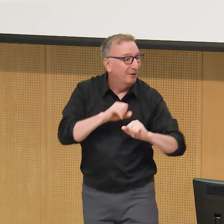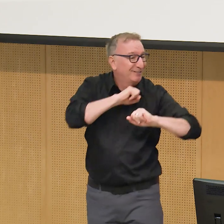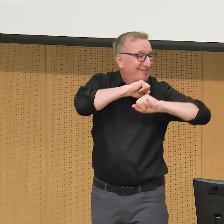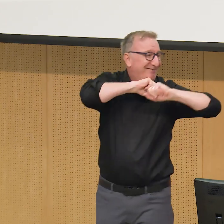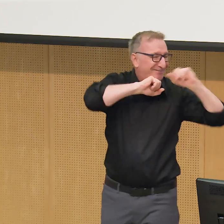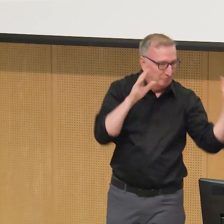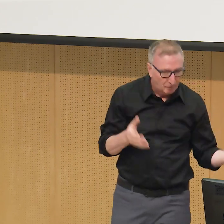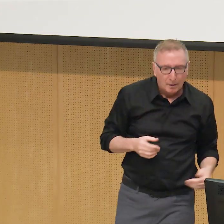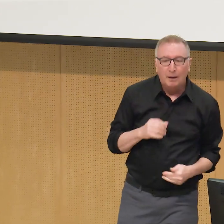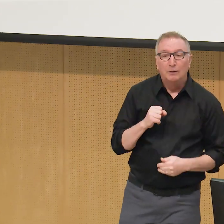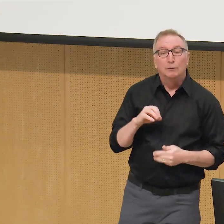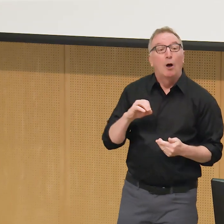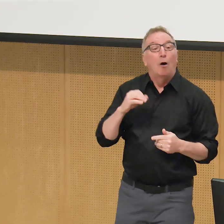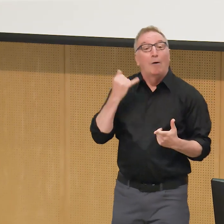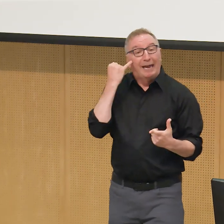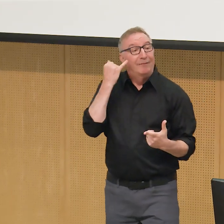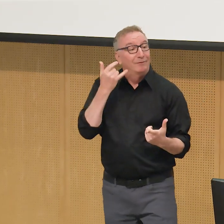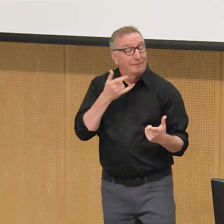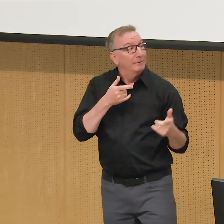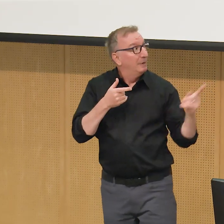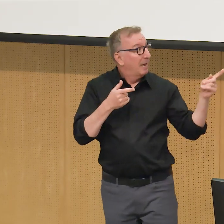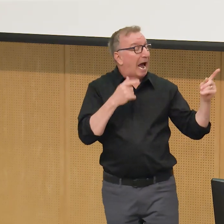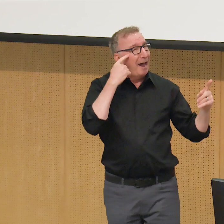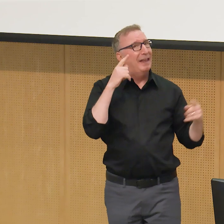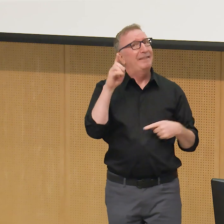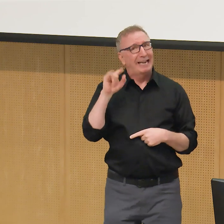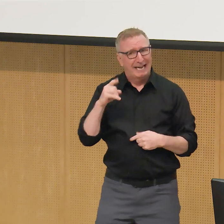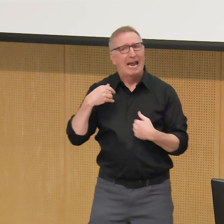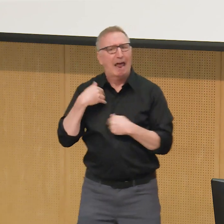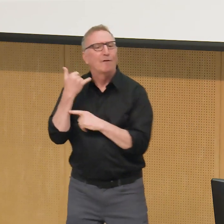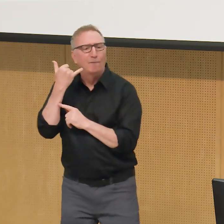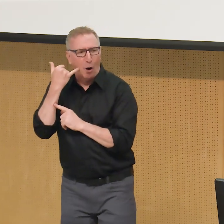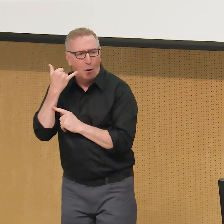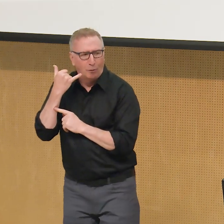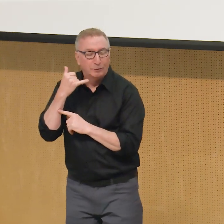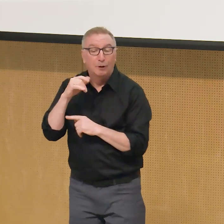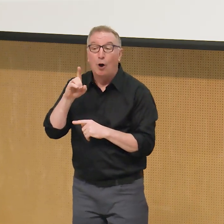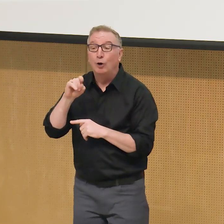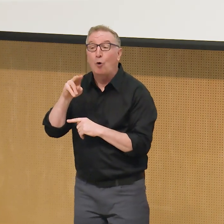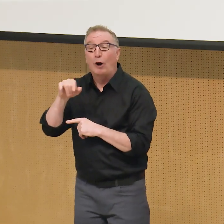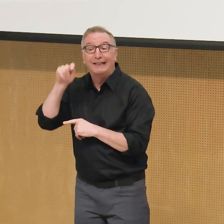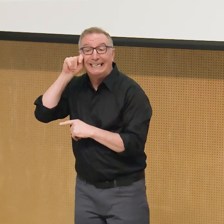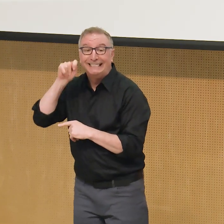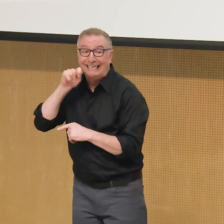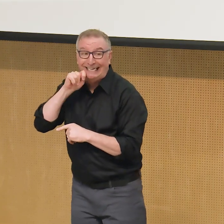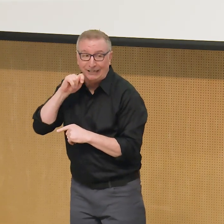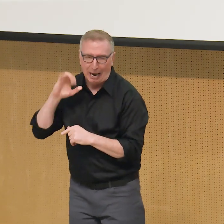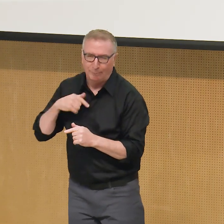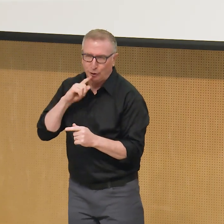interpreters, anything, and so, I think we had a phone and Dorothy was a teenager.